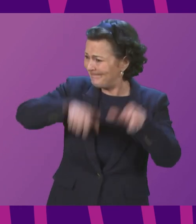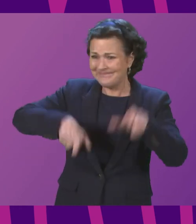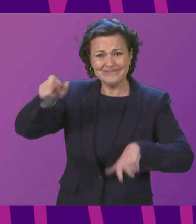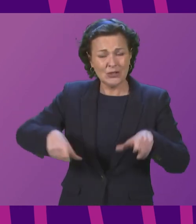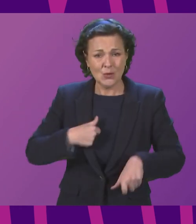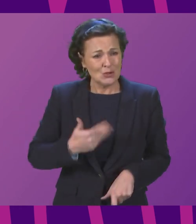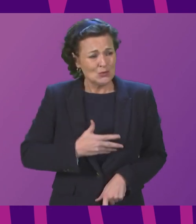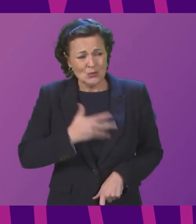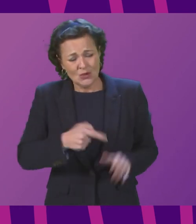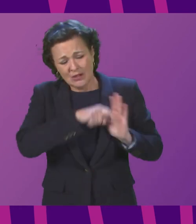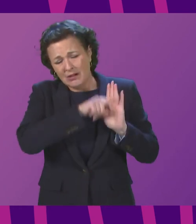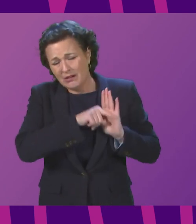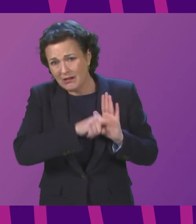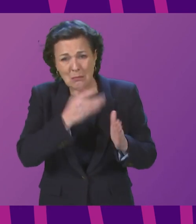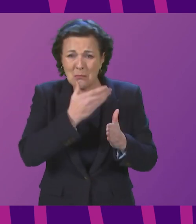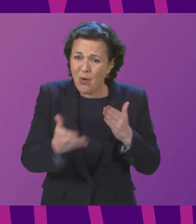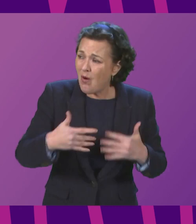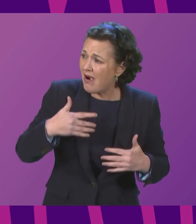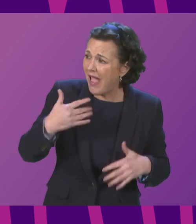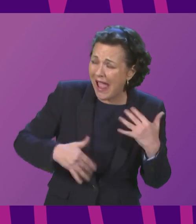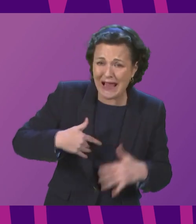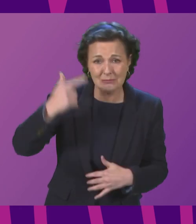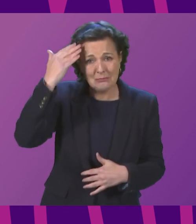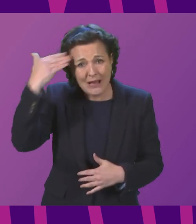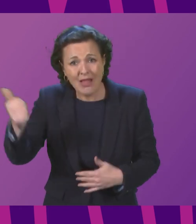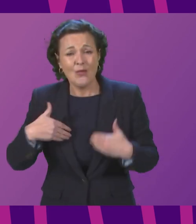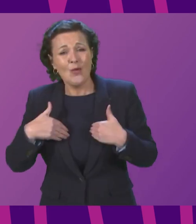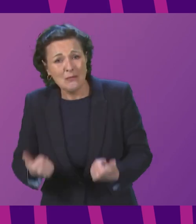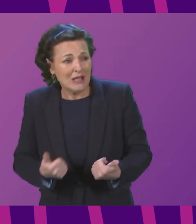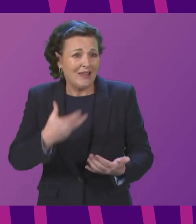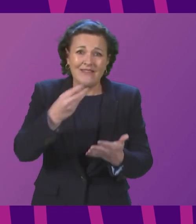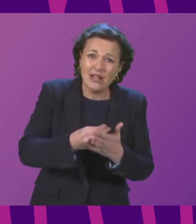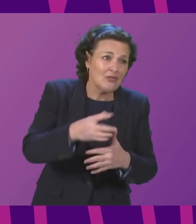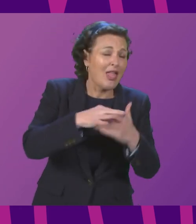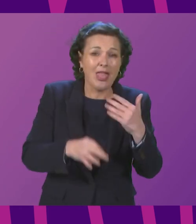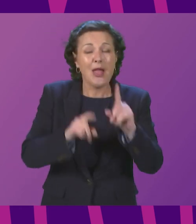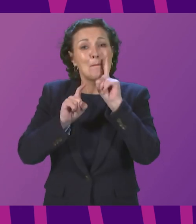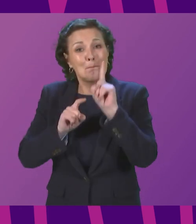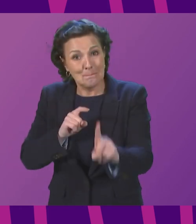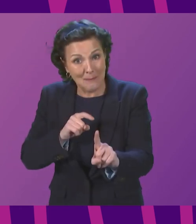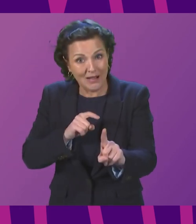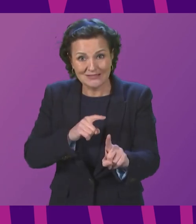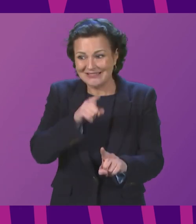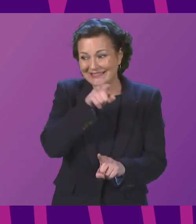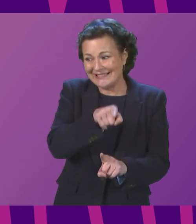and is doing more harm. It might also be less effective with omicron because of its greater transmissibility.